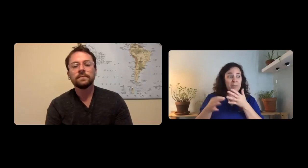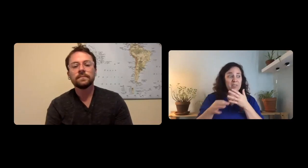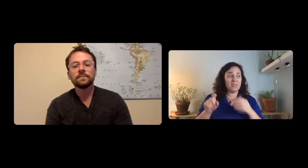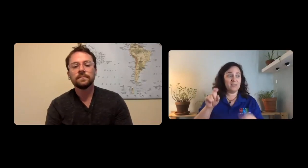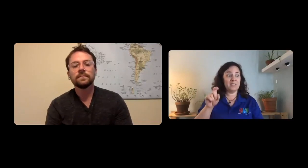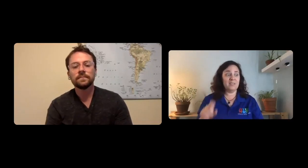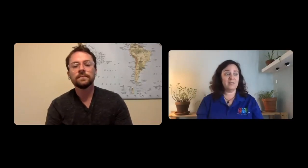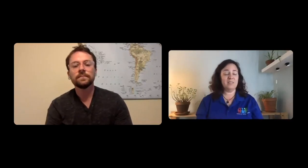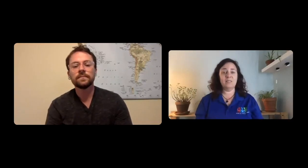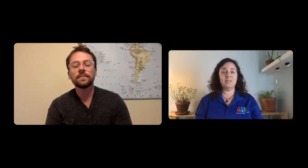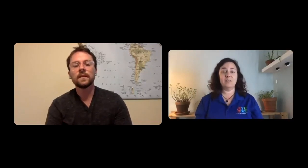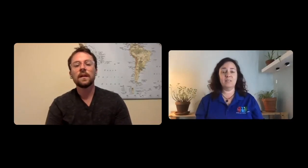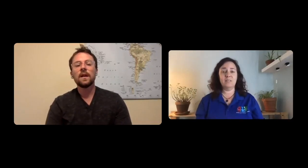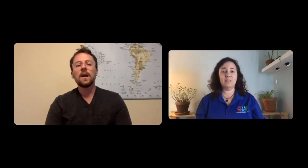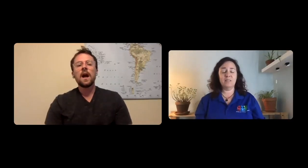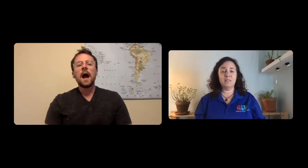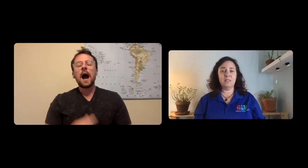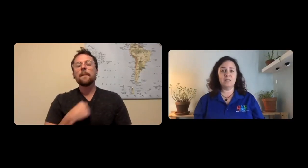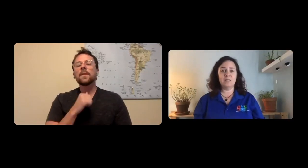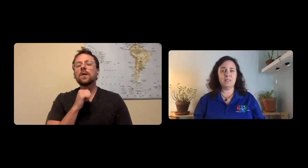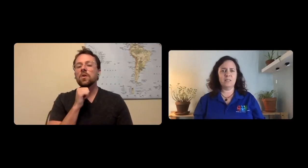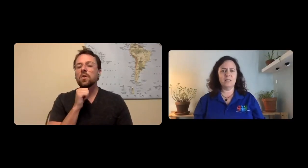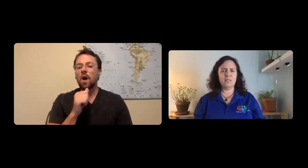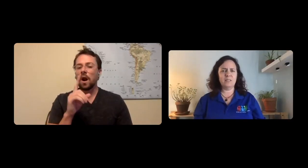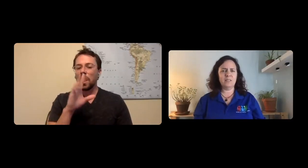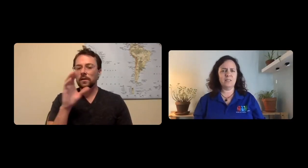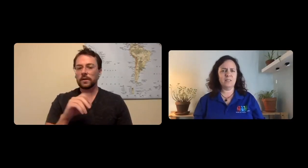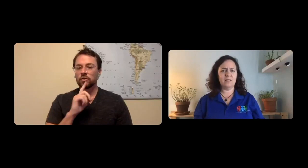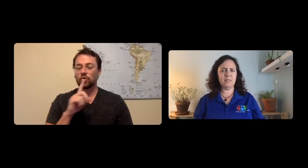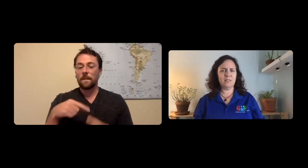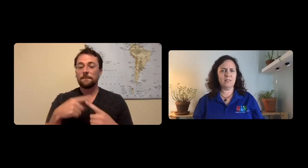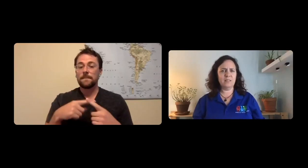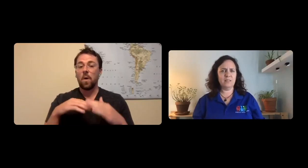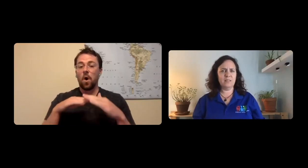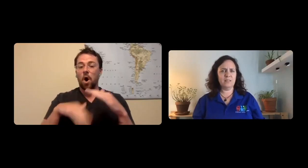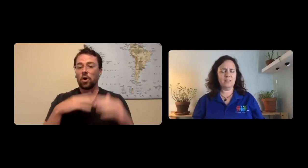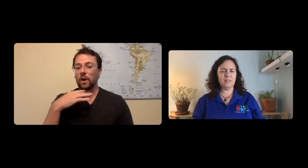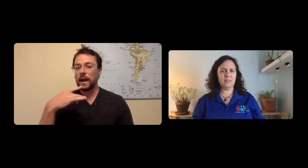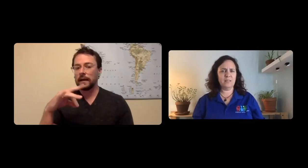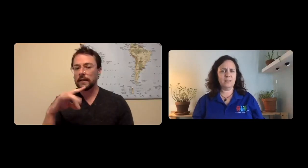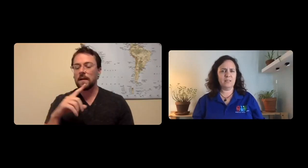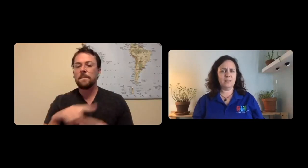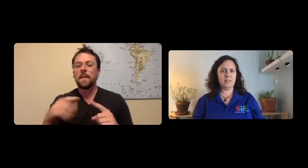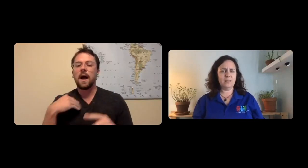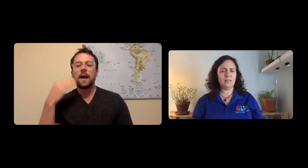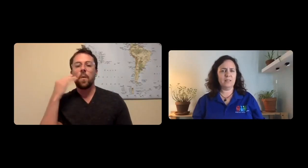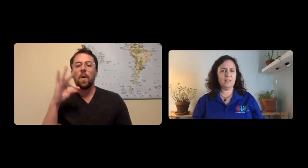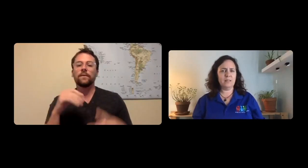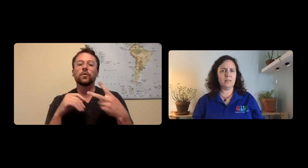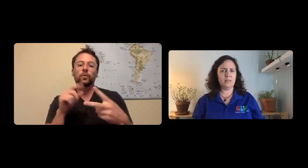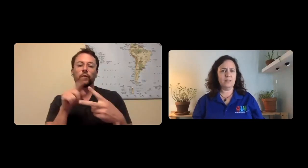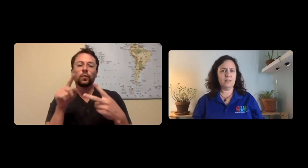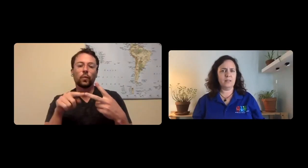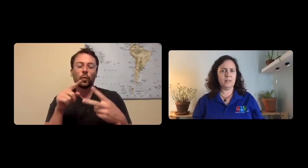But perhaps, since we're in a virtual world, connecting people with geography may be easier, what do you think?